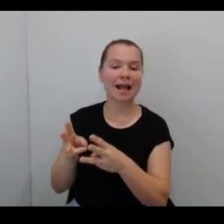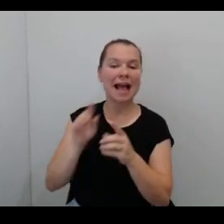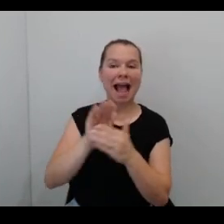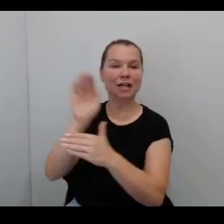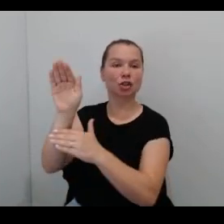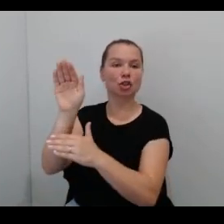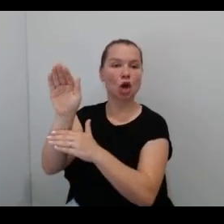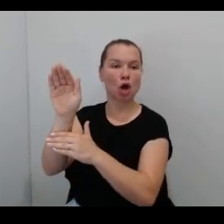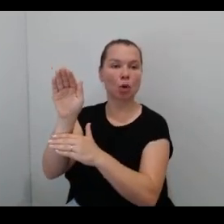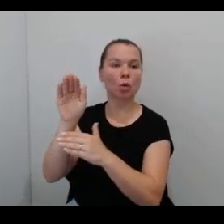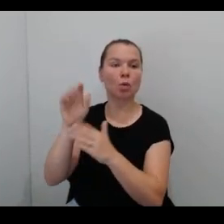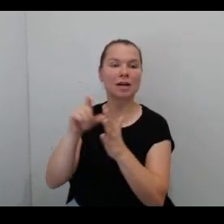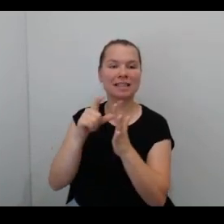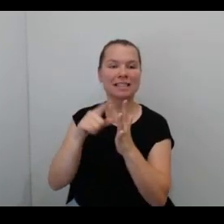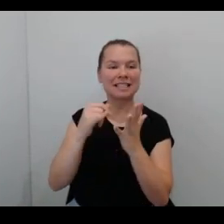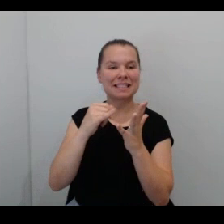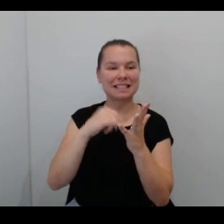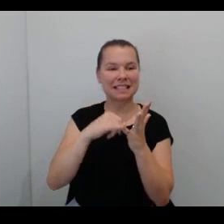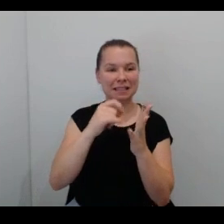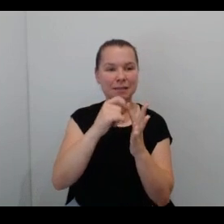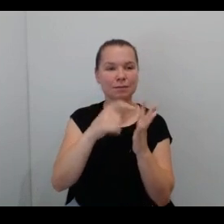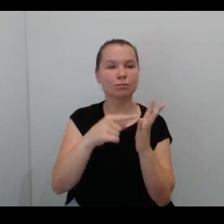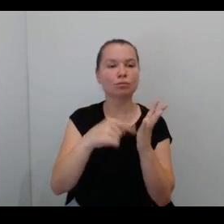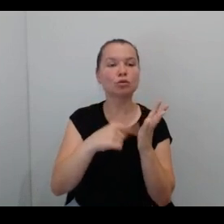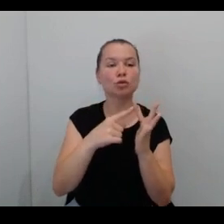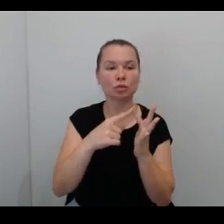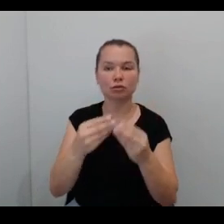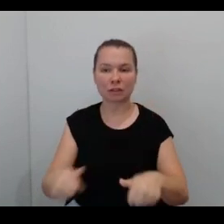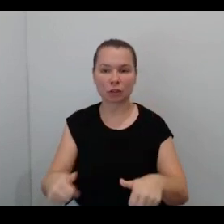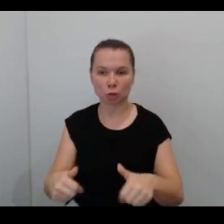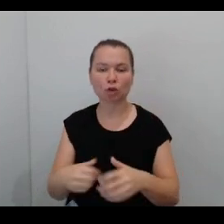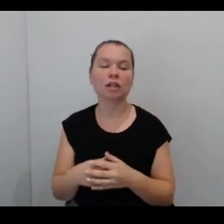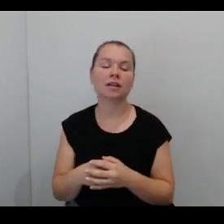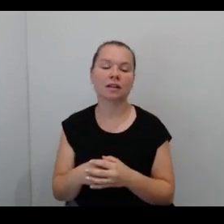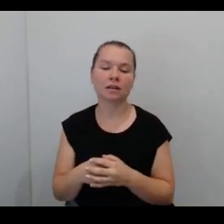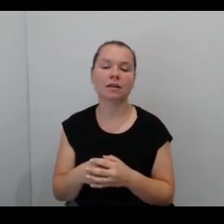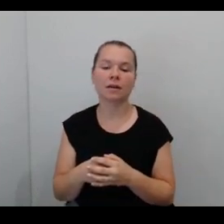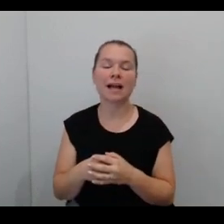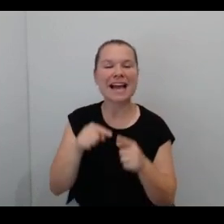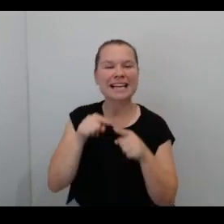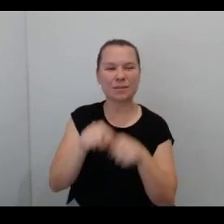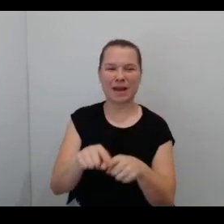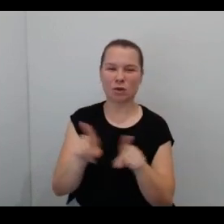and depending on what kind of contract we're negotiating those different avenues we can